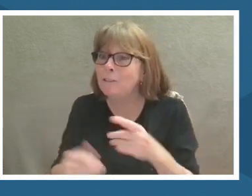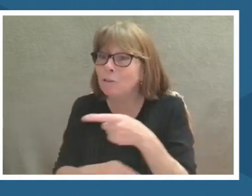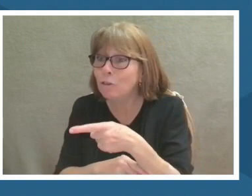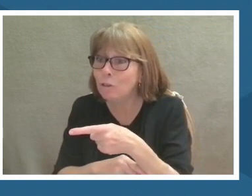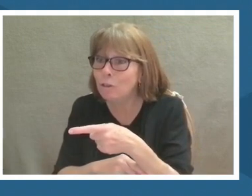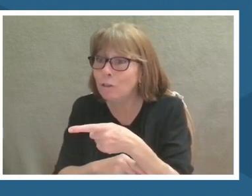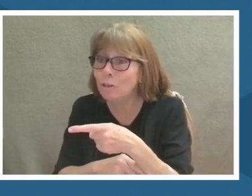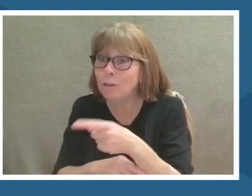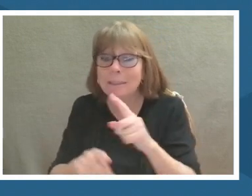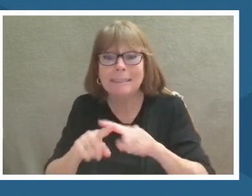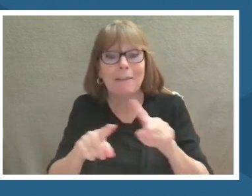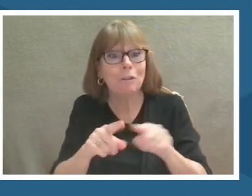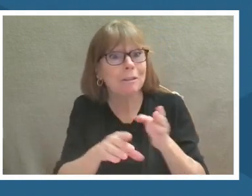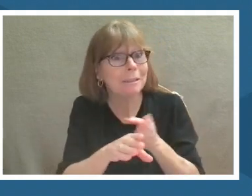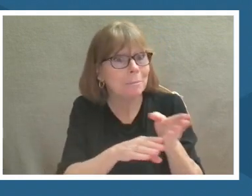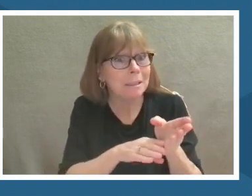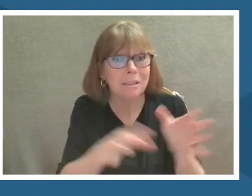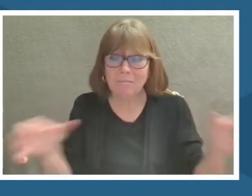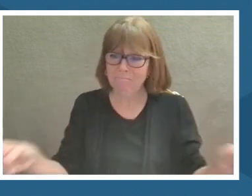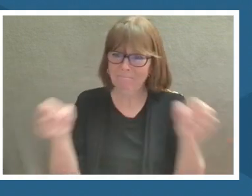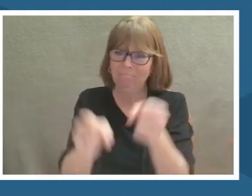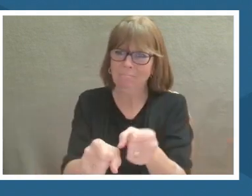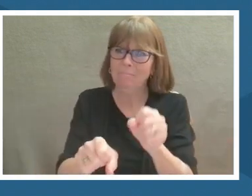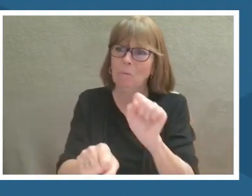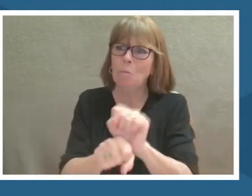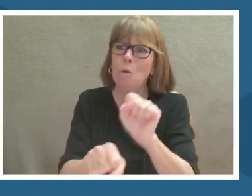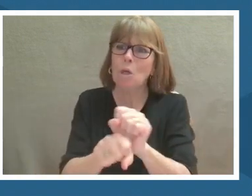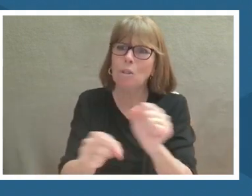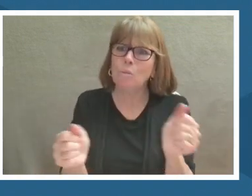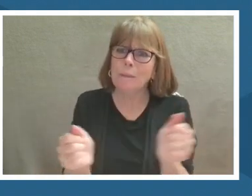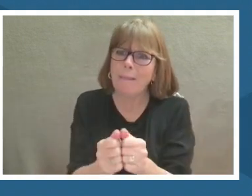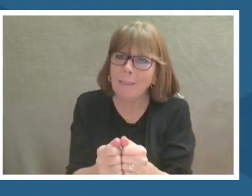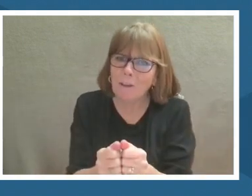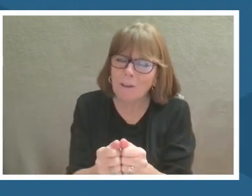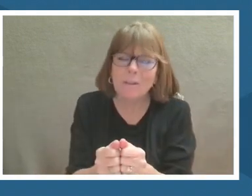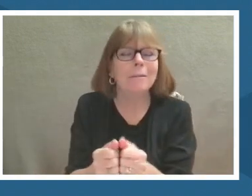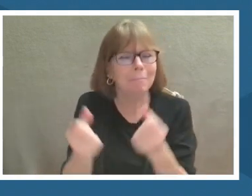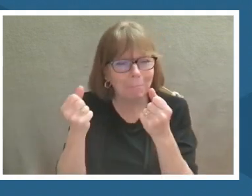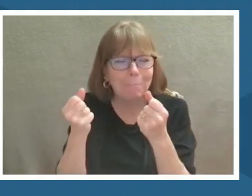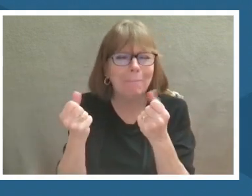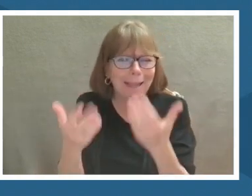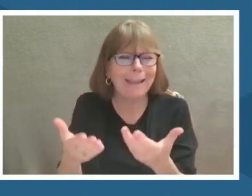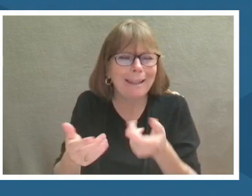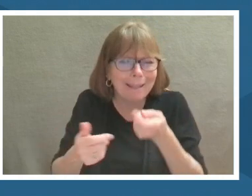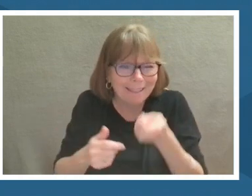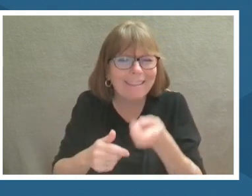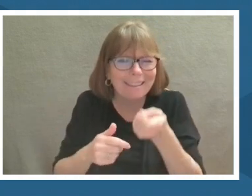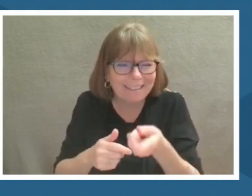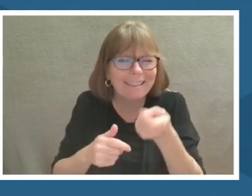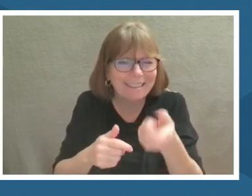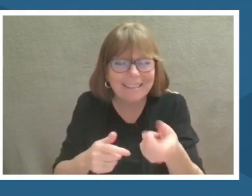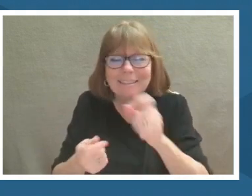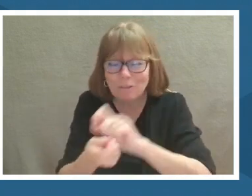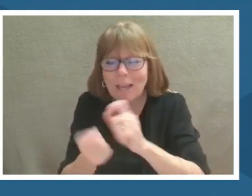so there's a lot of things that that need to happen um obviously resources